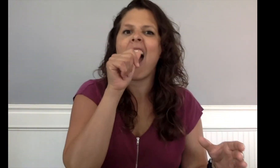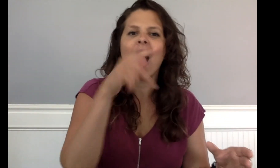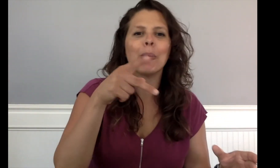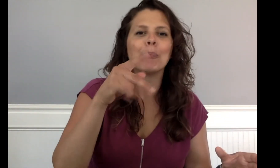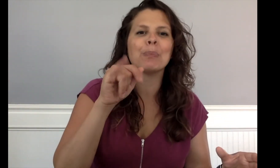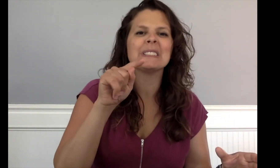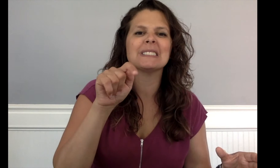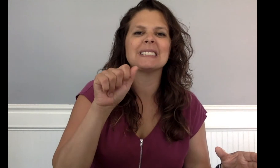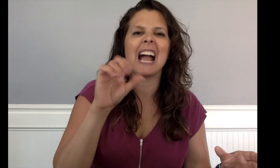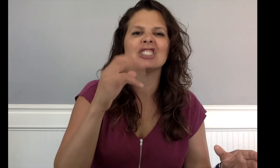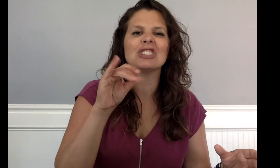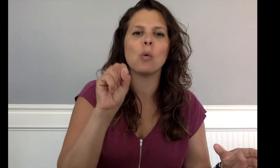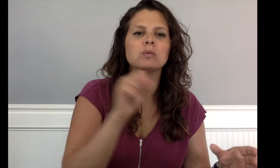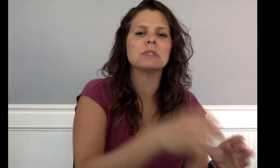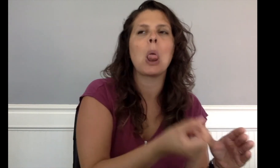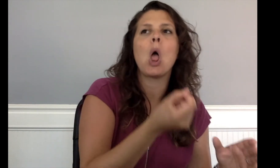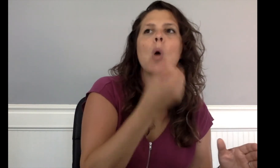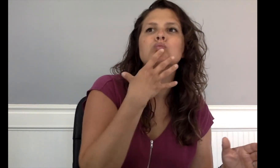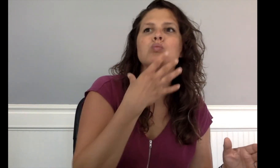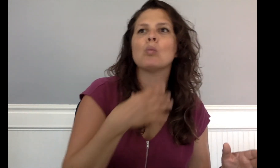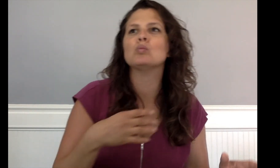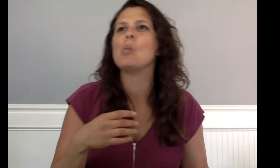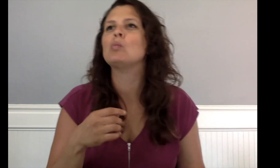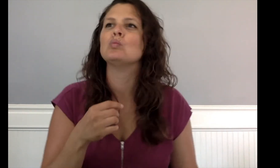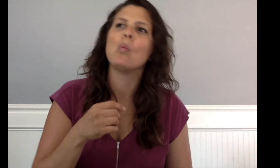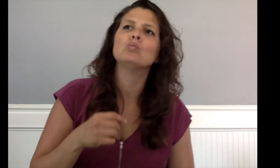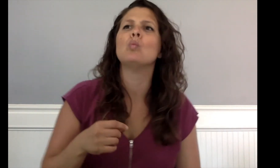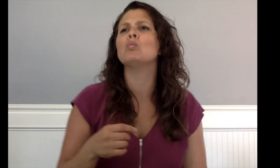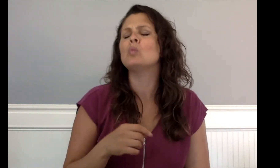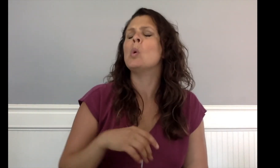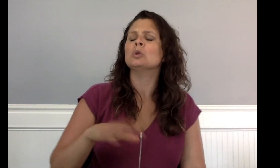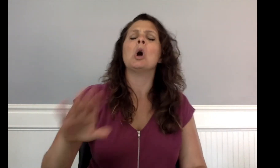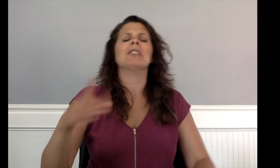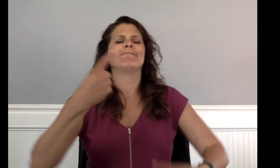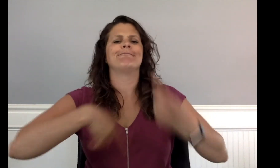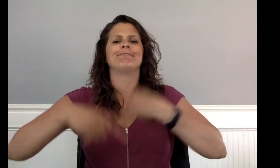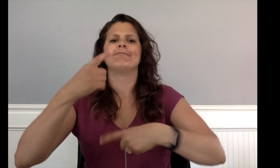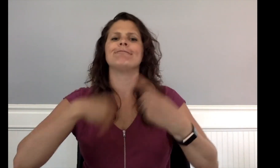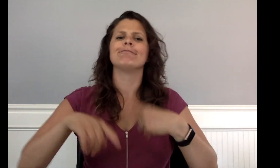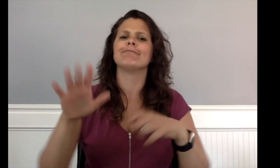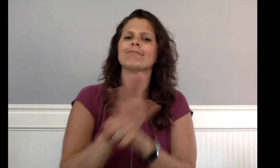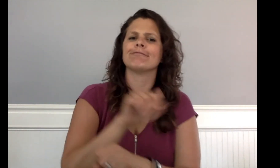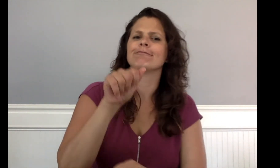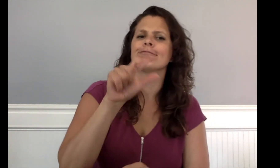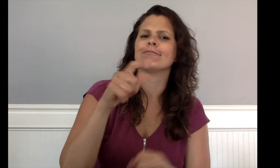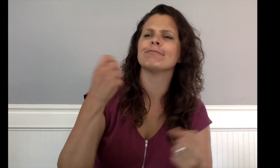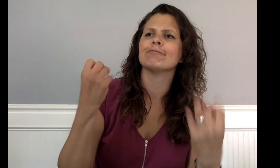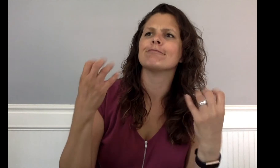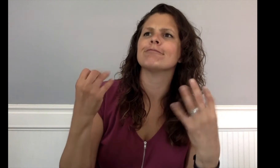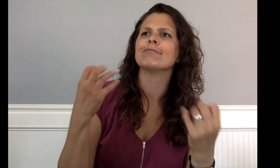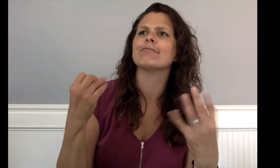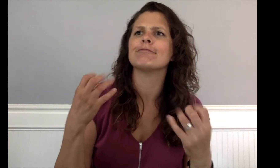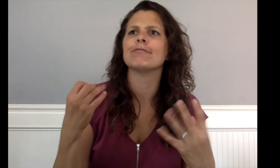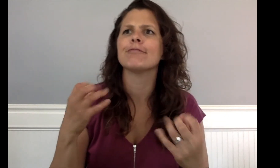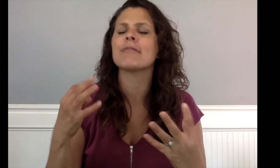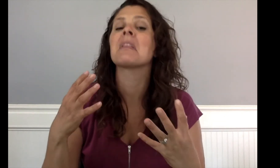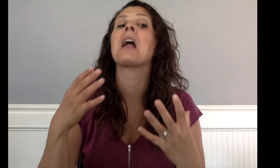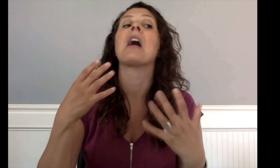the bowl of pistachio nuts next to him. He cracked a nut and popped it in his mouth before he continued.